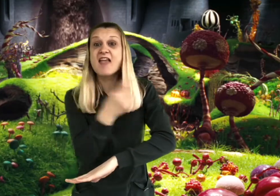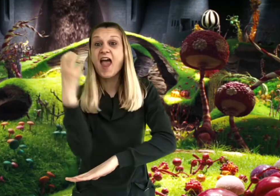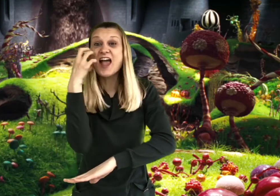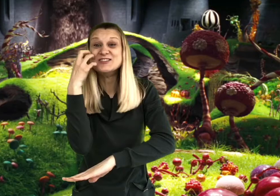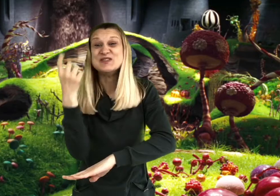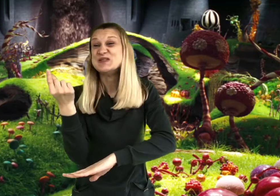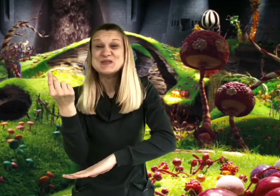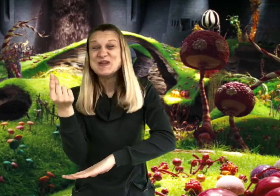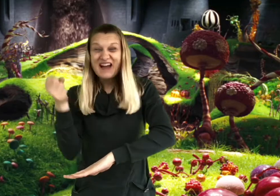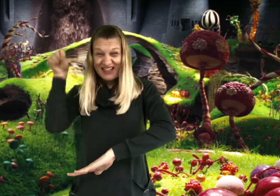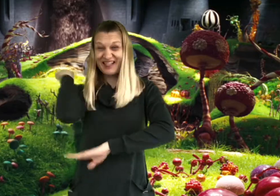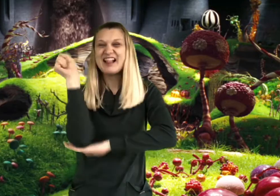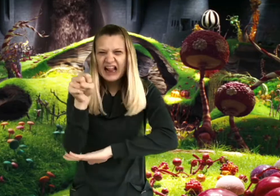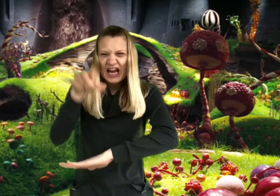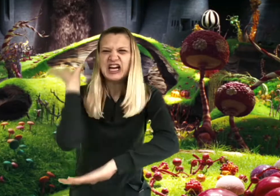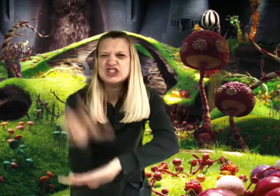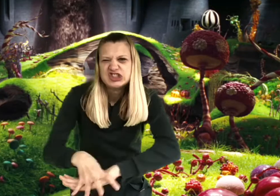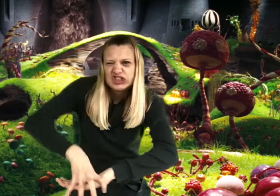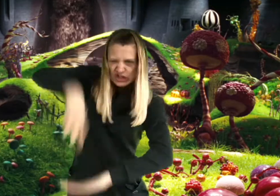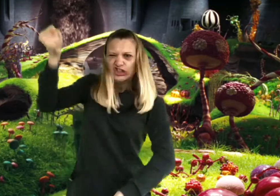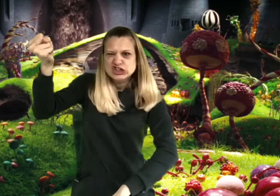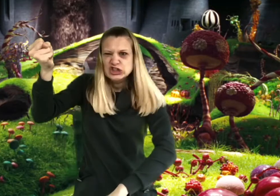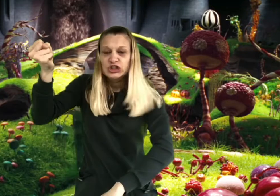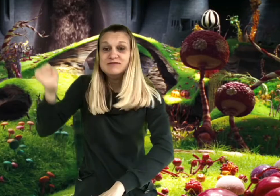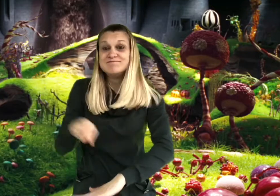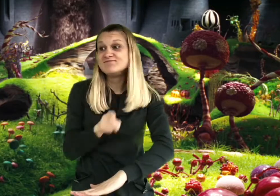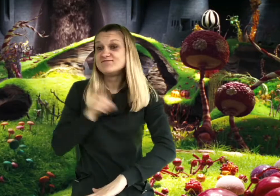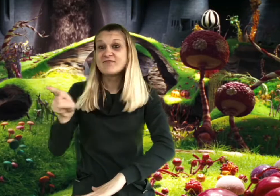everybody, that is, except Augustus Gloop, who took a big handful.